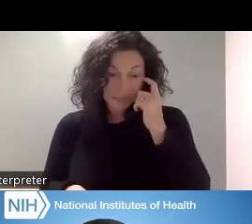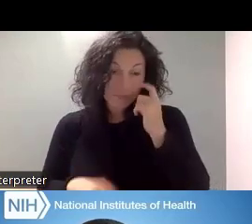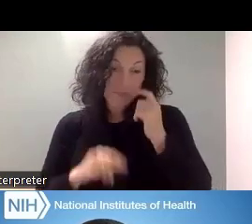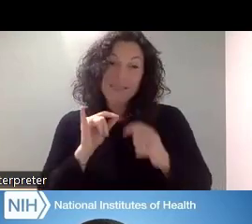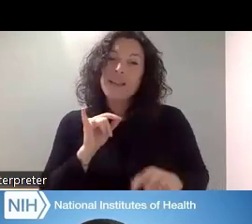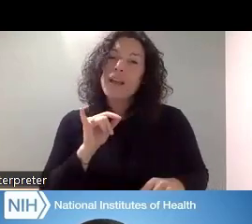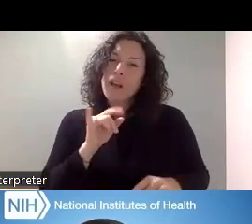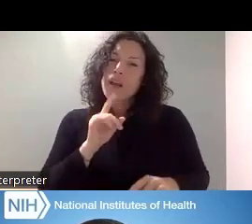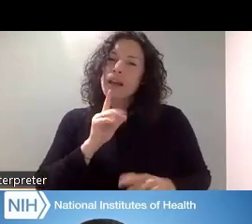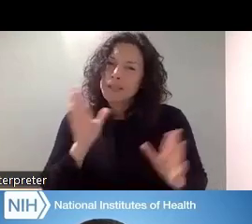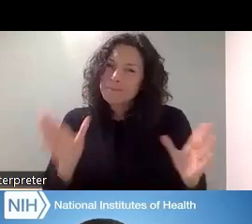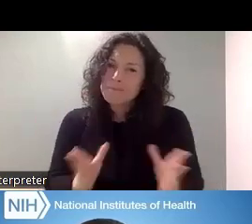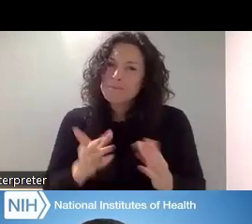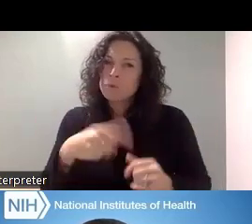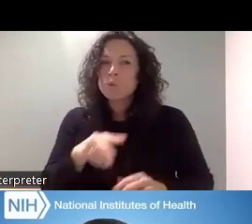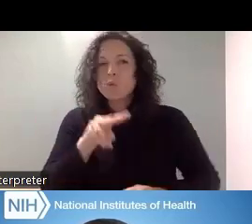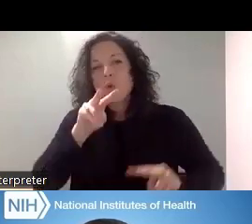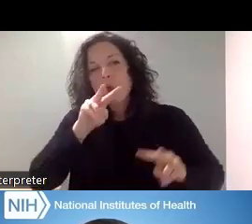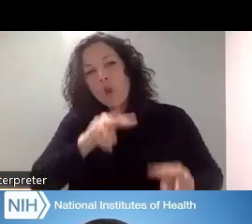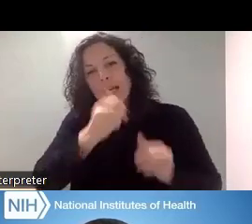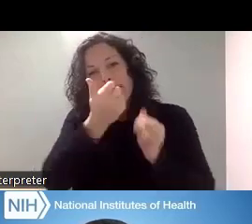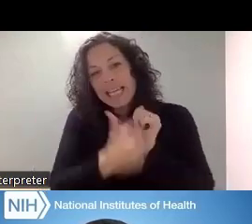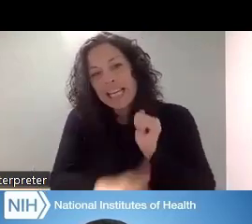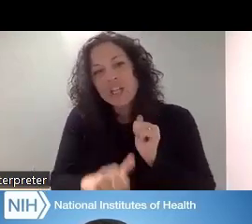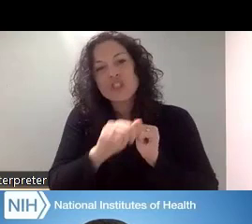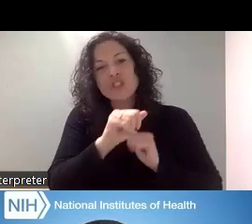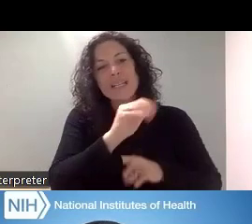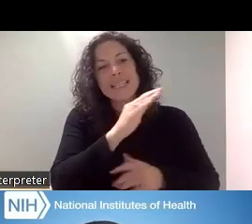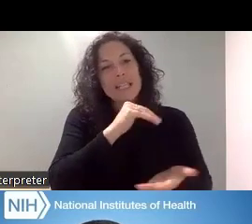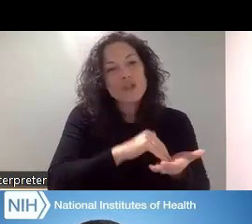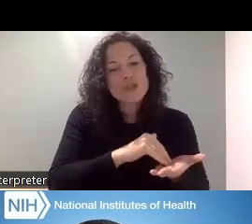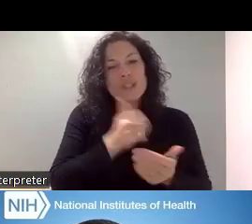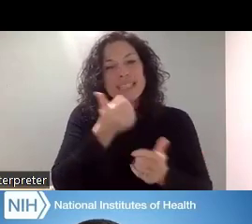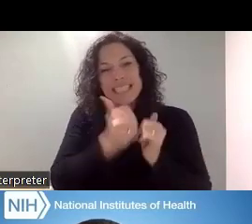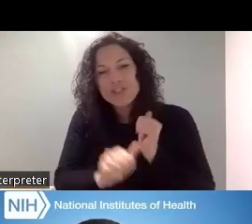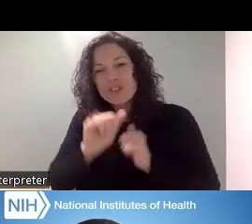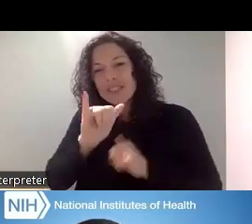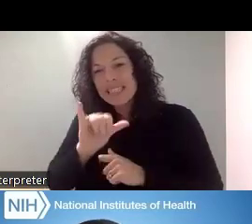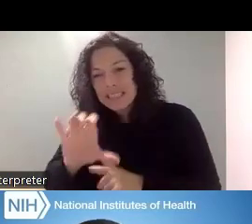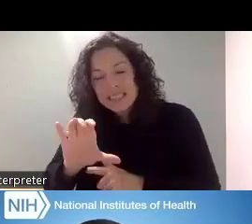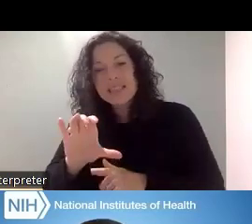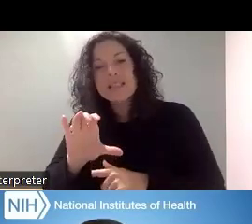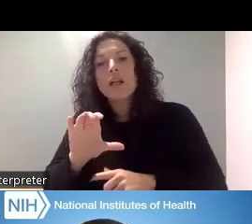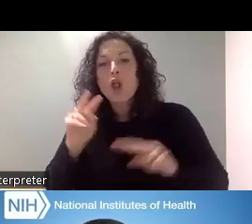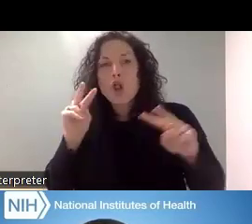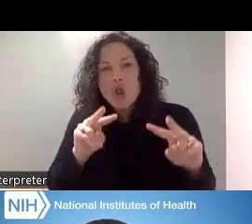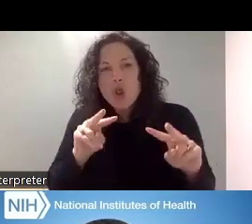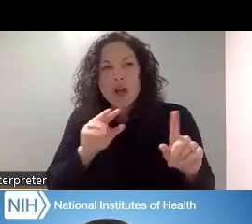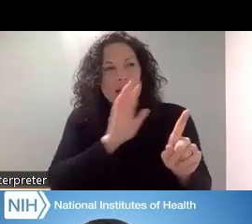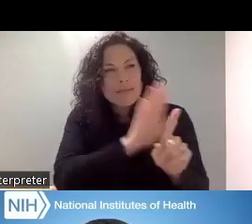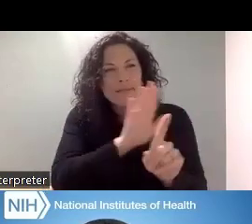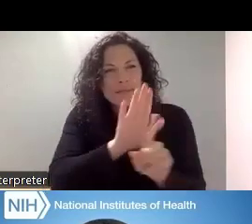at all of the institutes and centers here at the NIH, look at their missions and see which one might be of most relevance